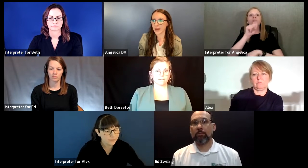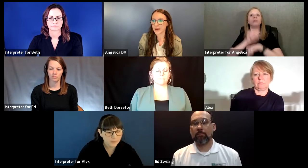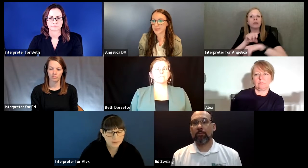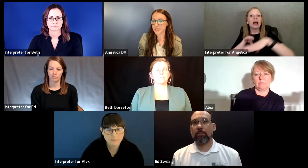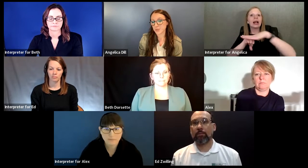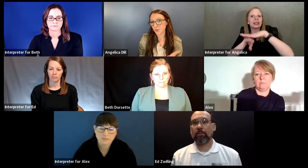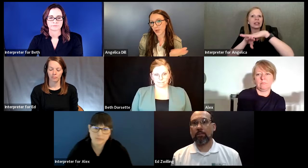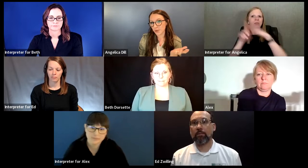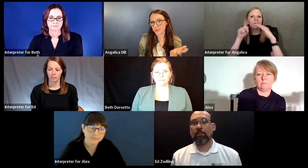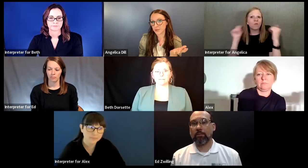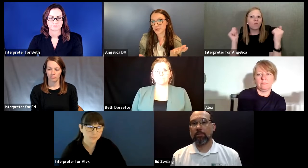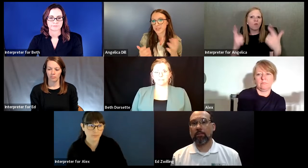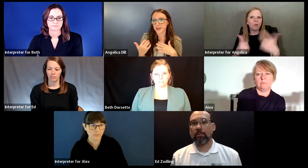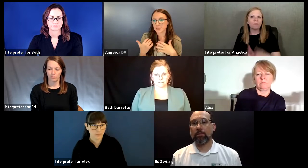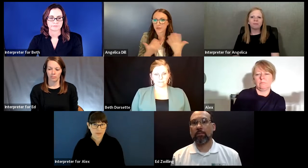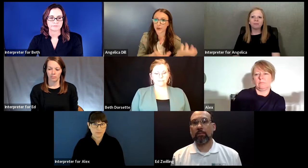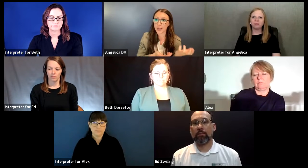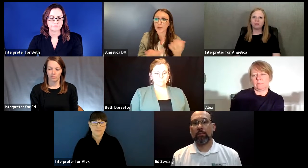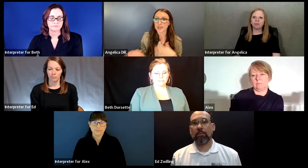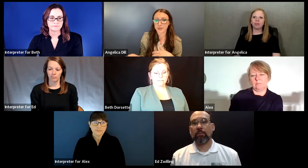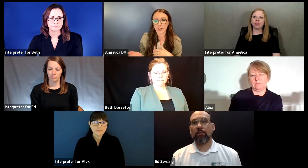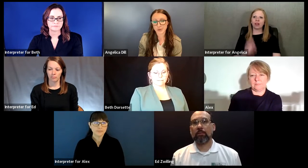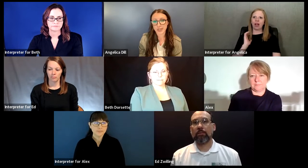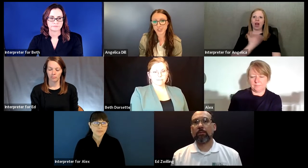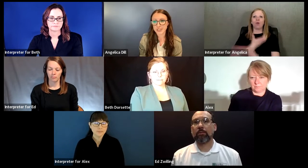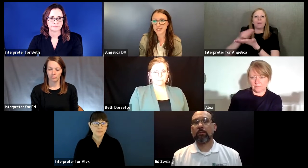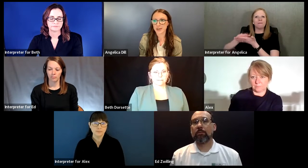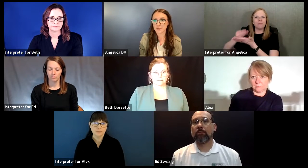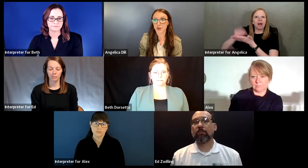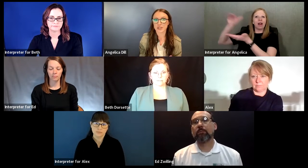So that's one way we have used some of our grant money and some of our donations but